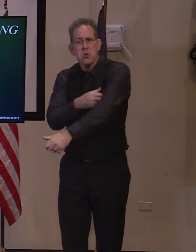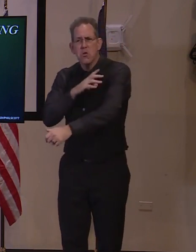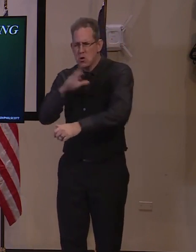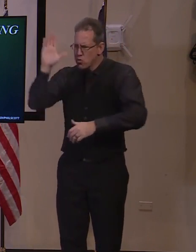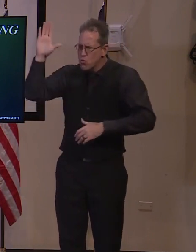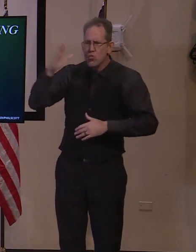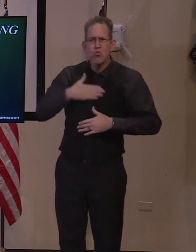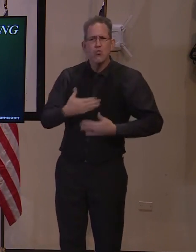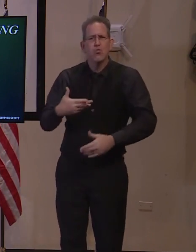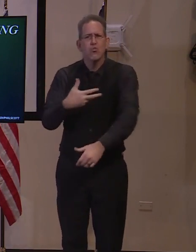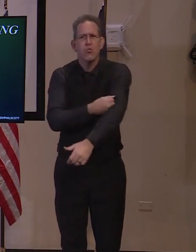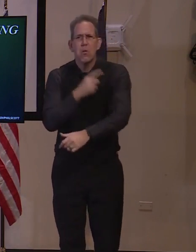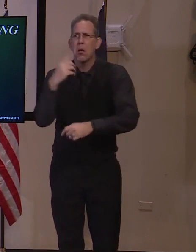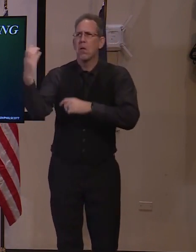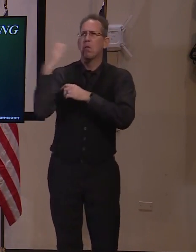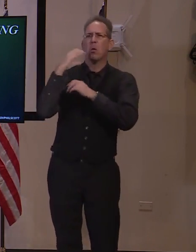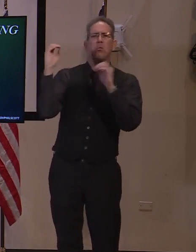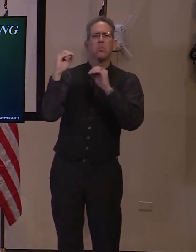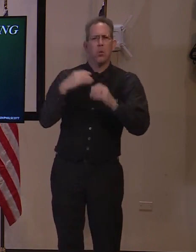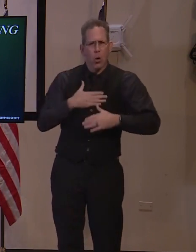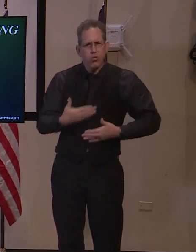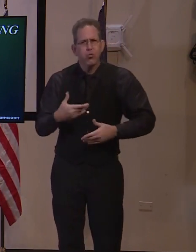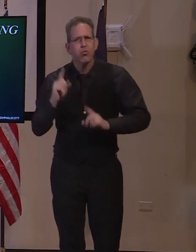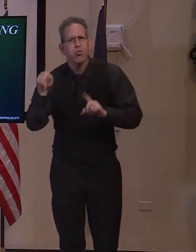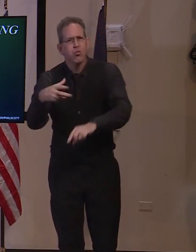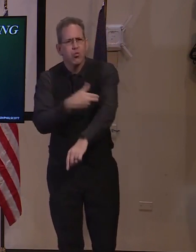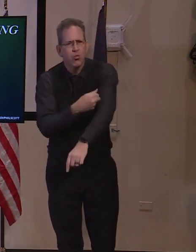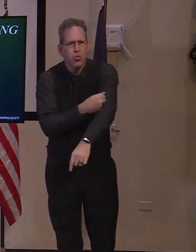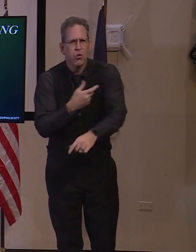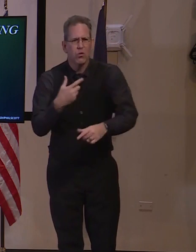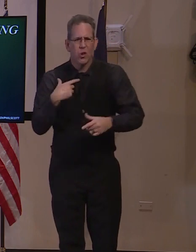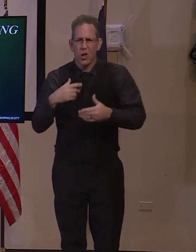I simply can't justify going back into a state of emergency Putting